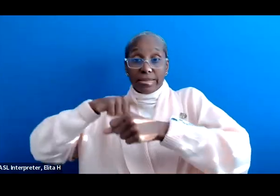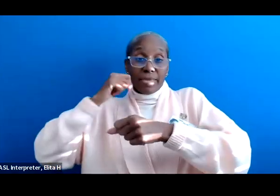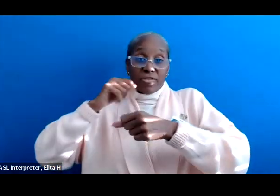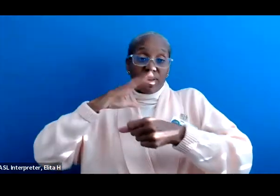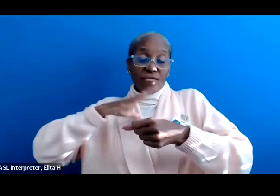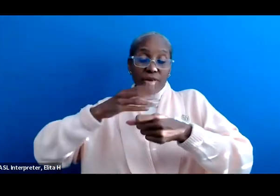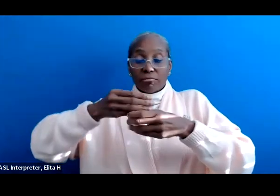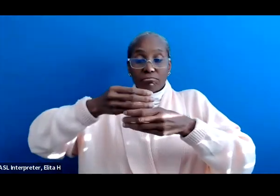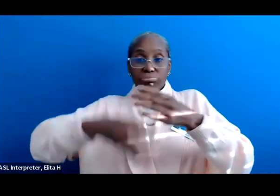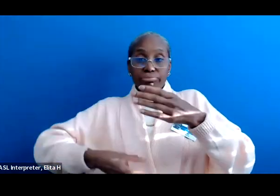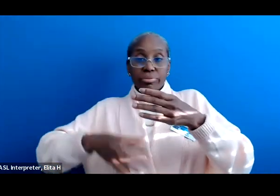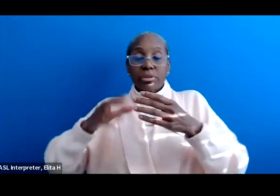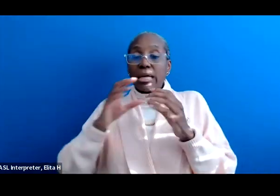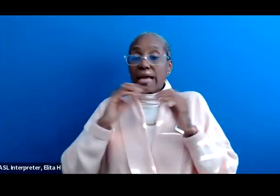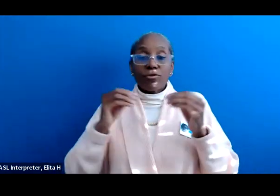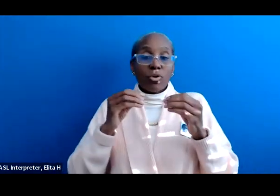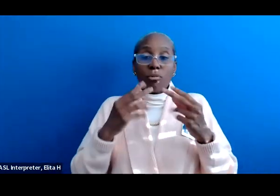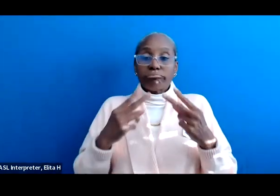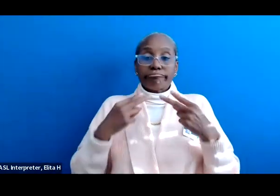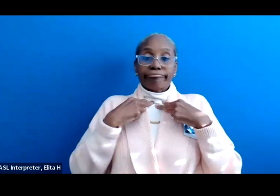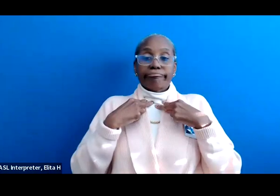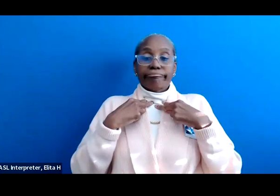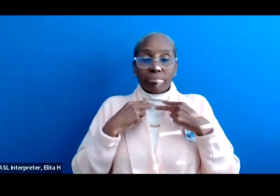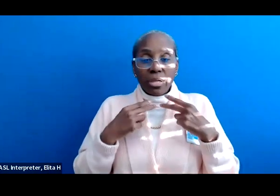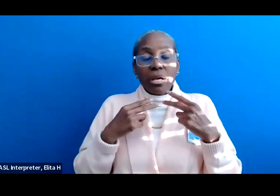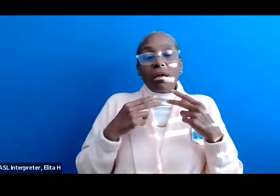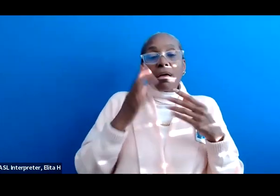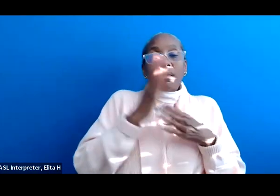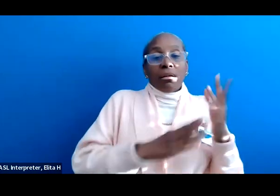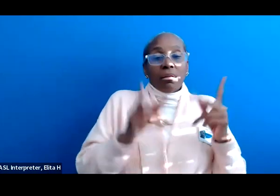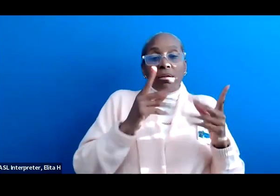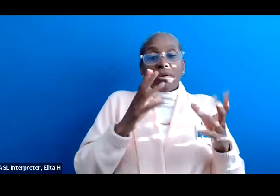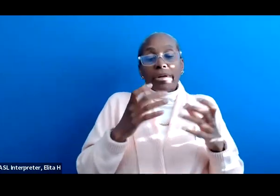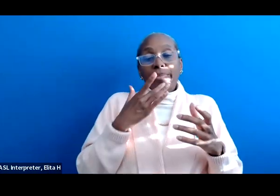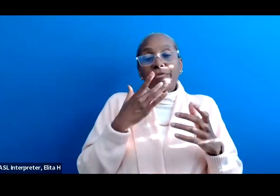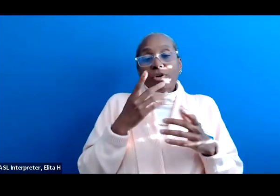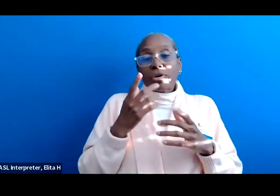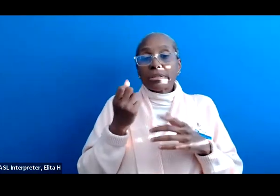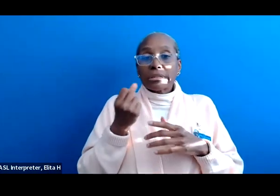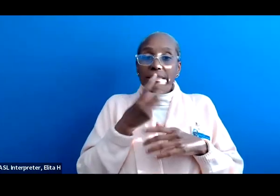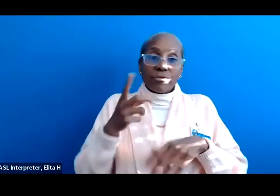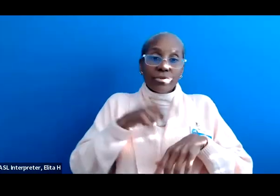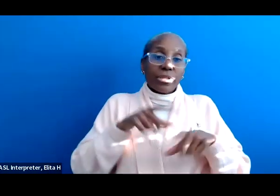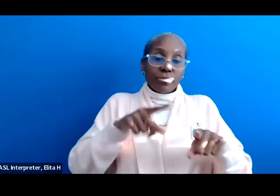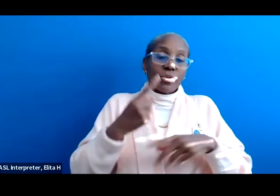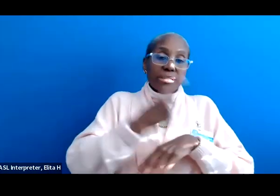They don't have any incontinence in between. Sometimes people want to do it maybe more than once a day and that's fine too.